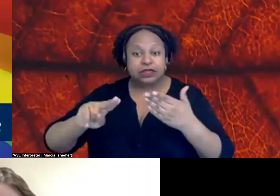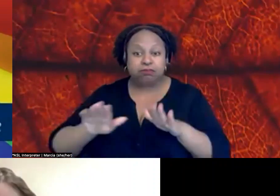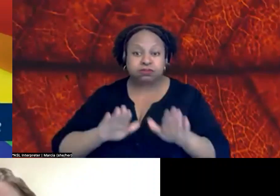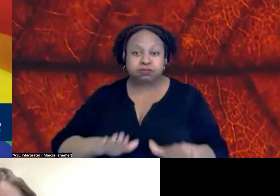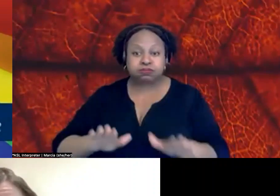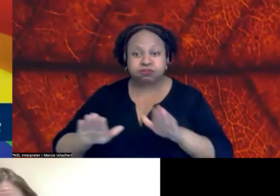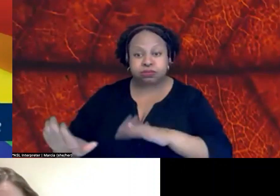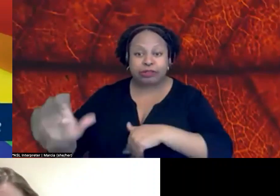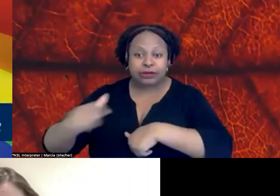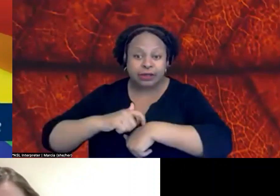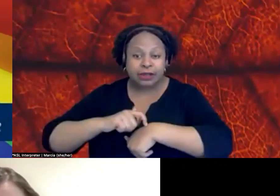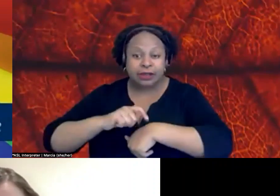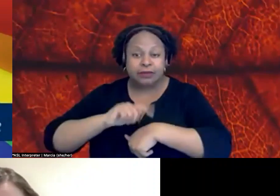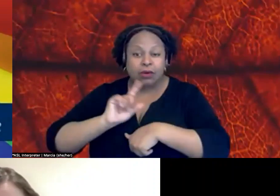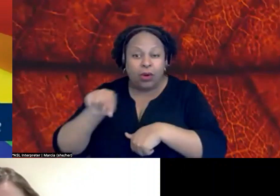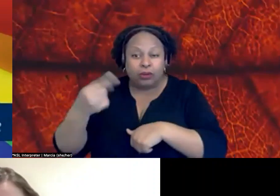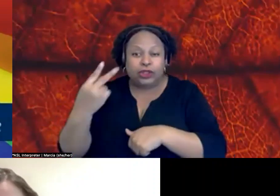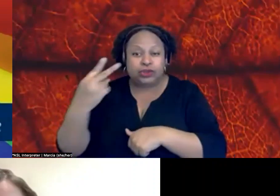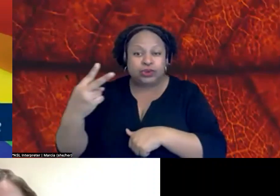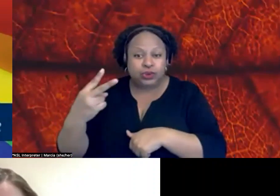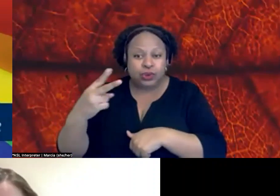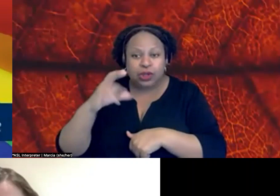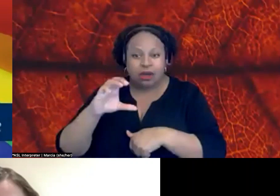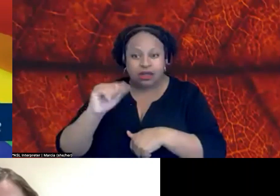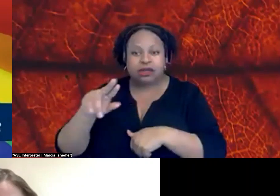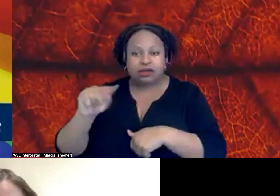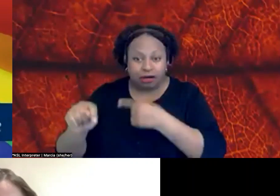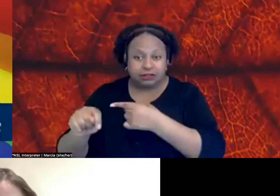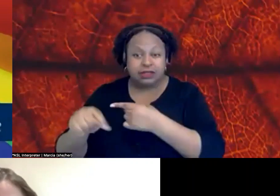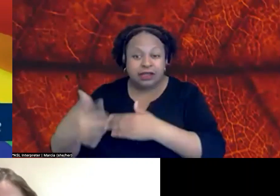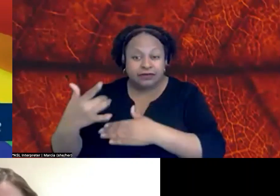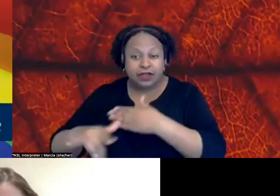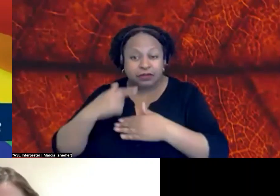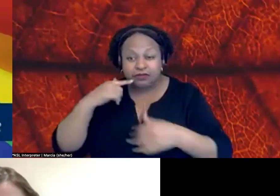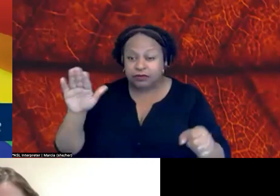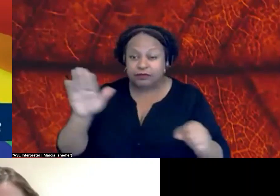there were only two CART providers in the entire Washington, DC area.